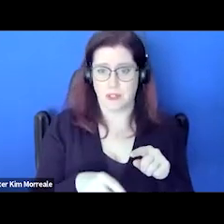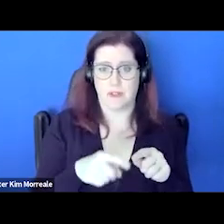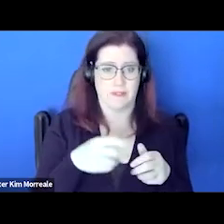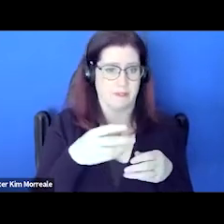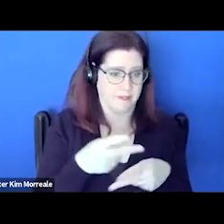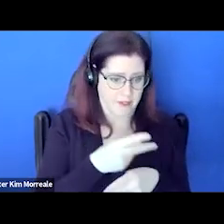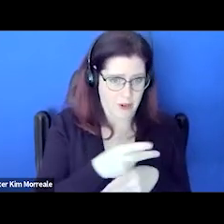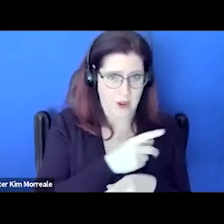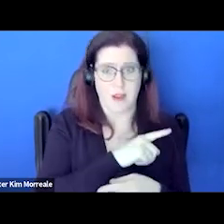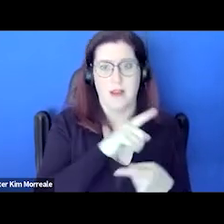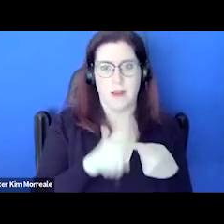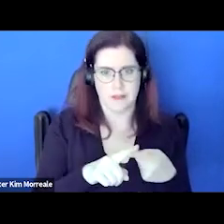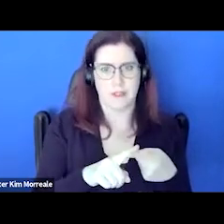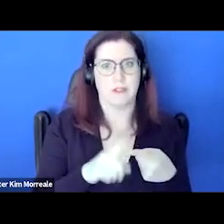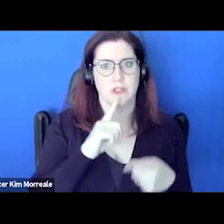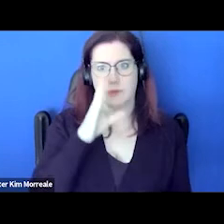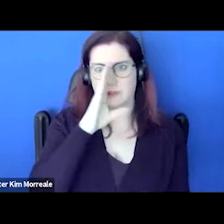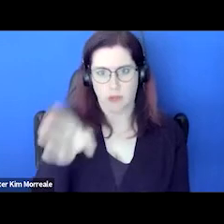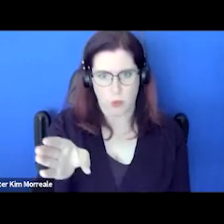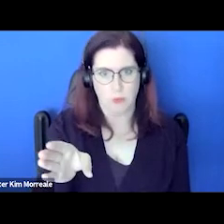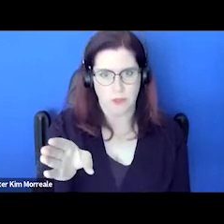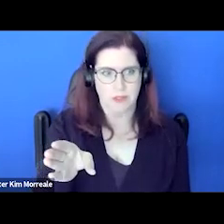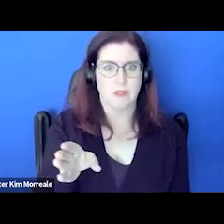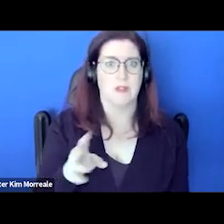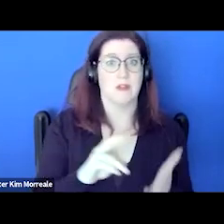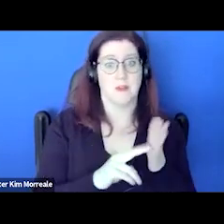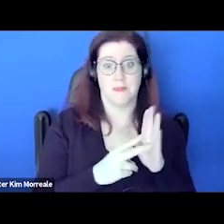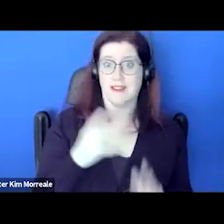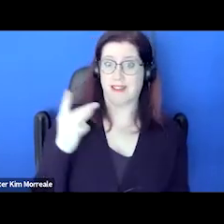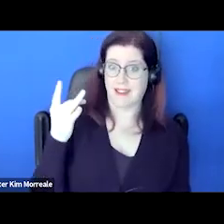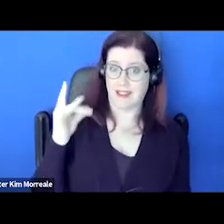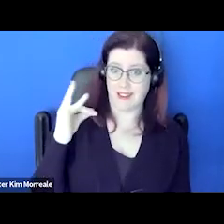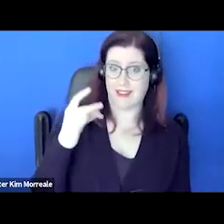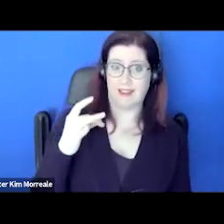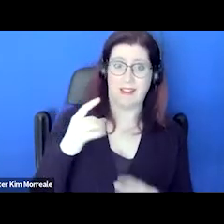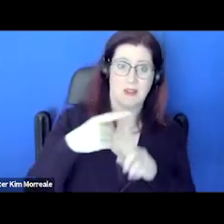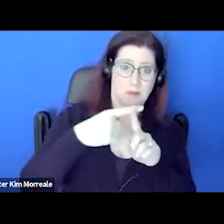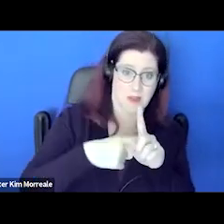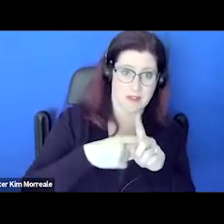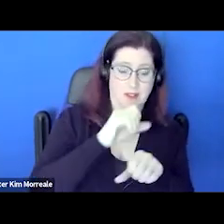a level of abstinence, therefore, 18 months of work. And here we are 18 months later,